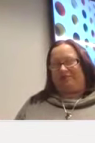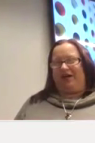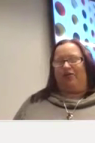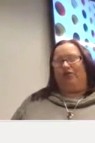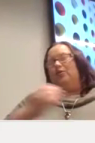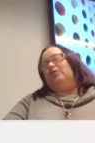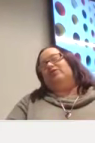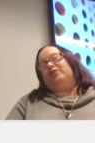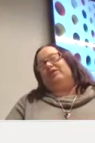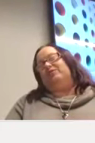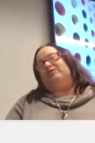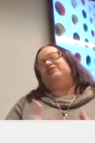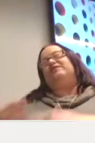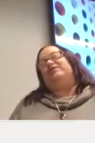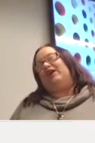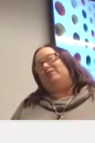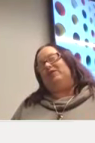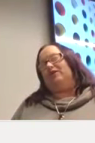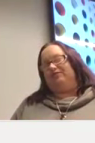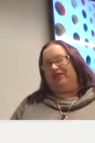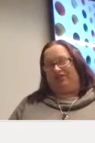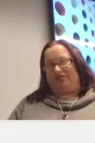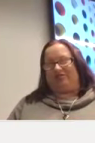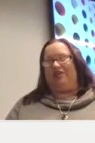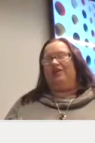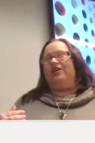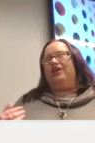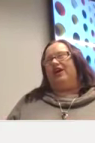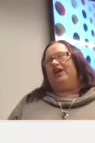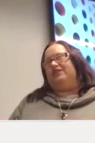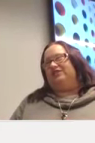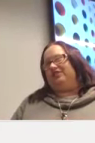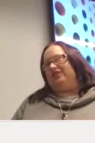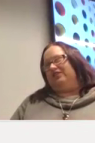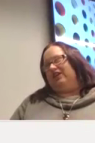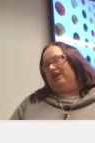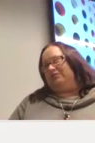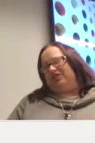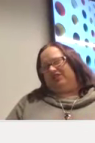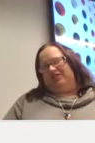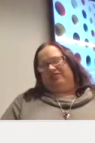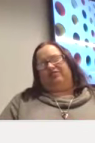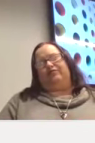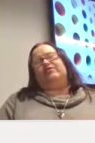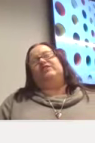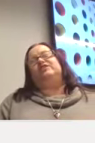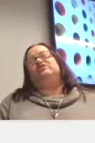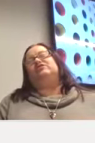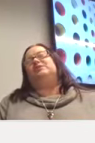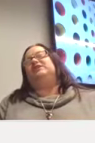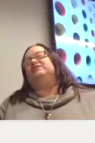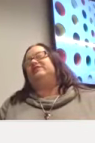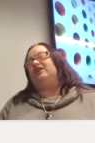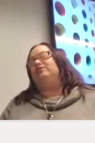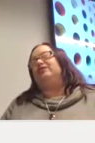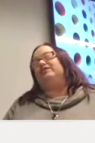And in the morning they find whatever is left of one of their comrades.